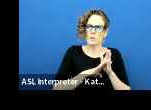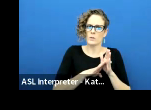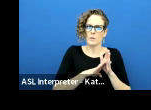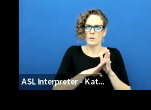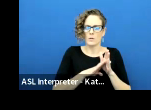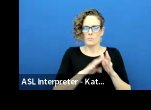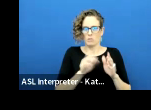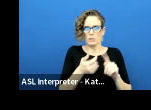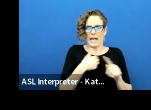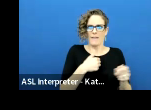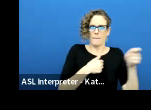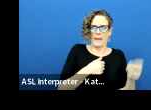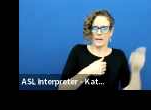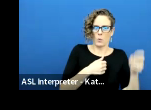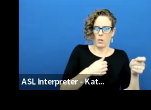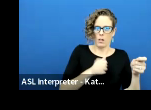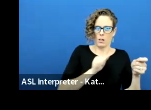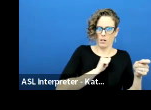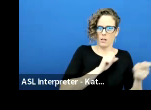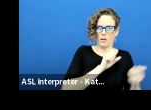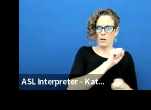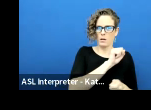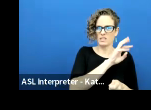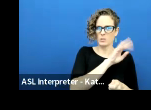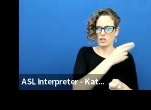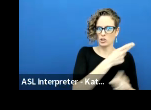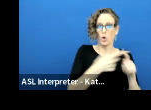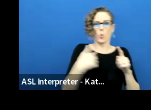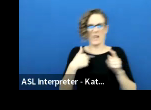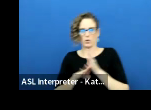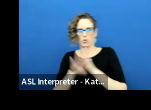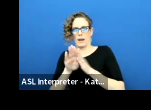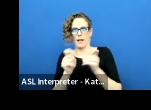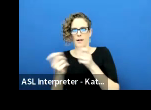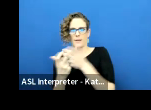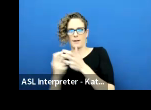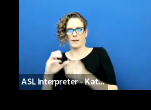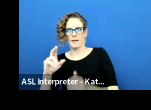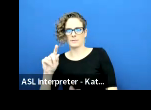switches so we had to cut create something custom for that but the more off the shelf we can get the